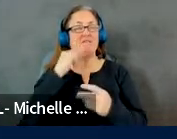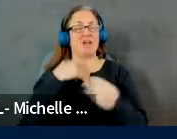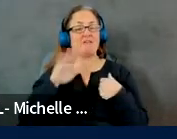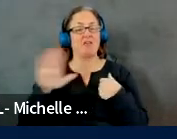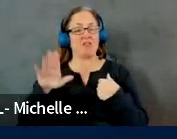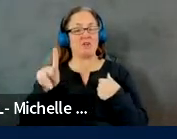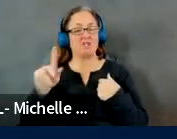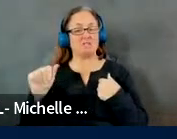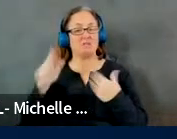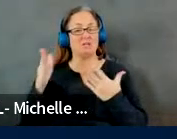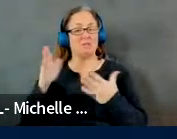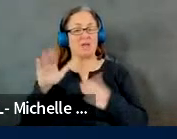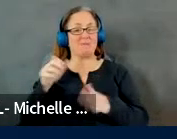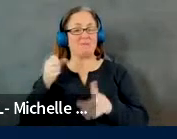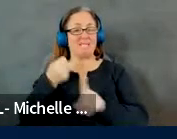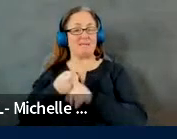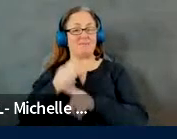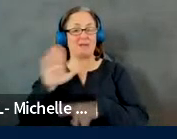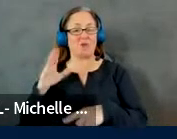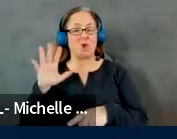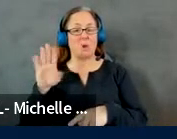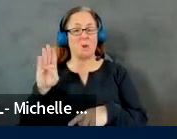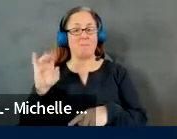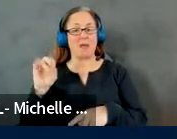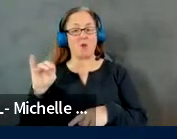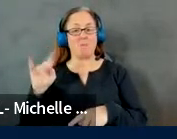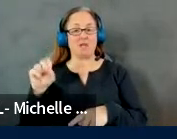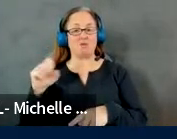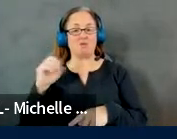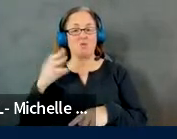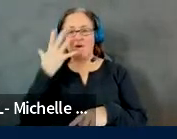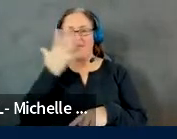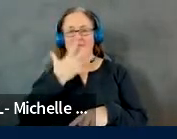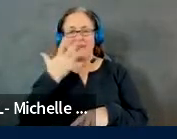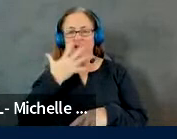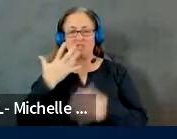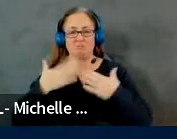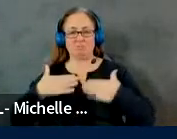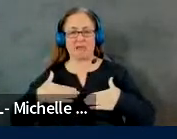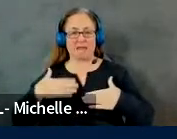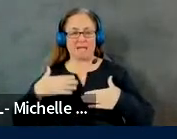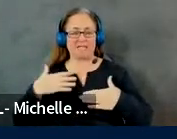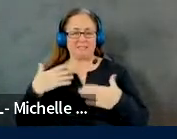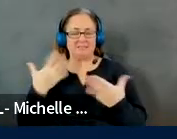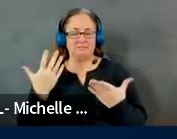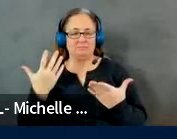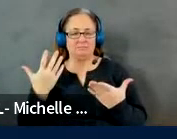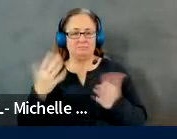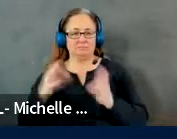may impact their biometrics or their facial or bodily features. Equitable